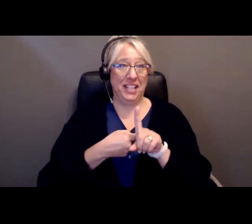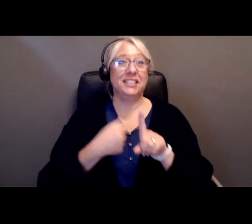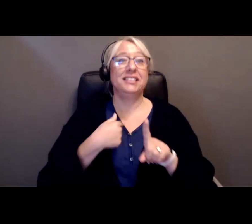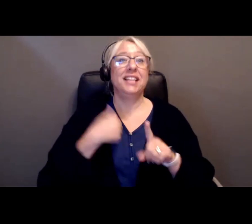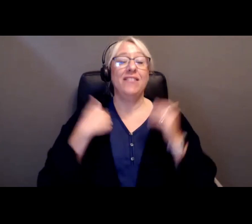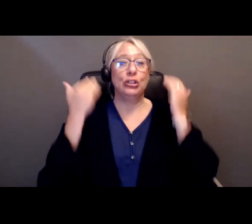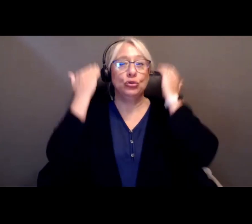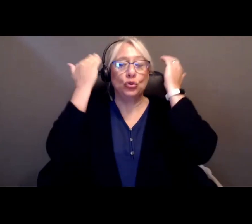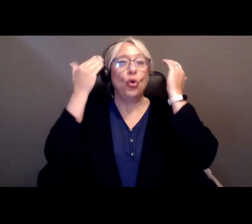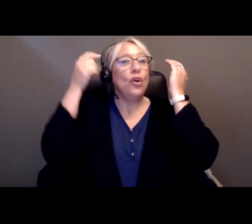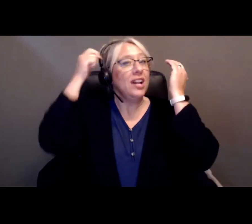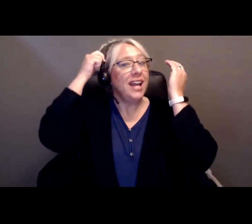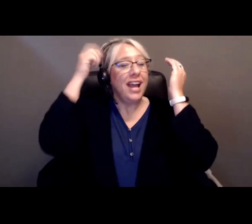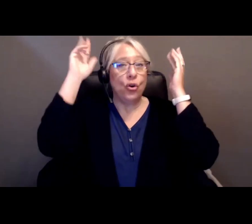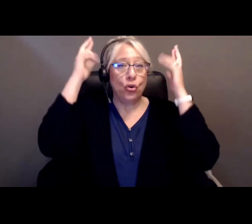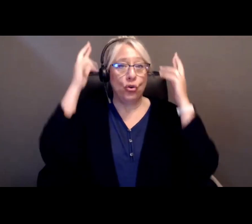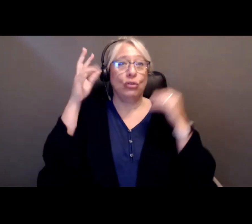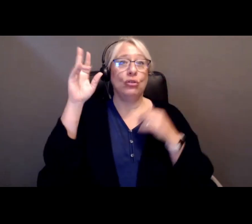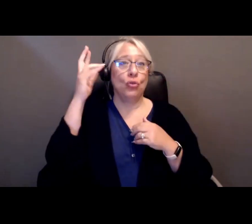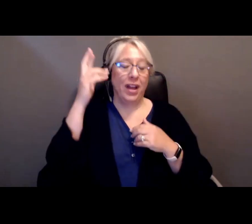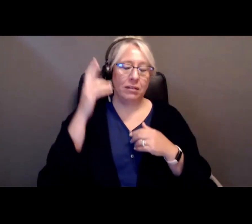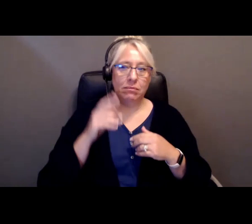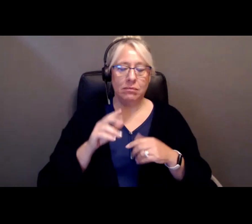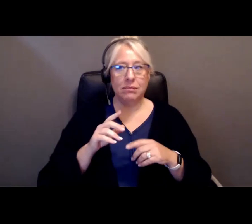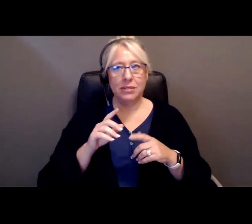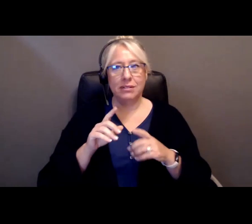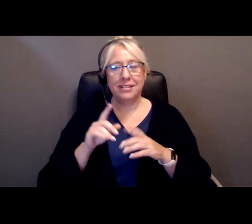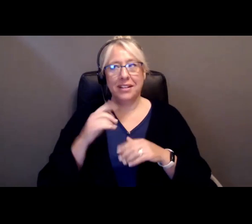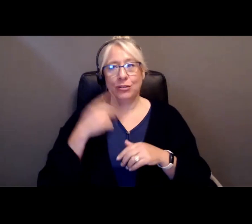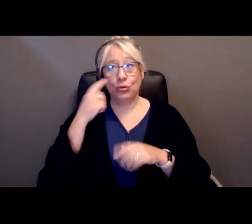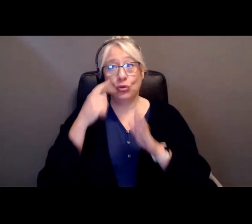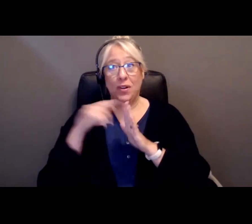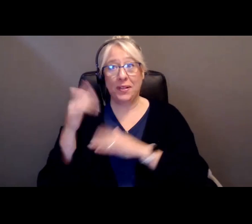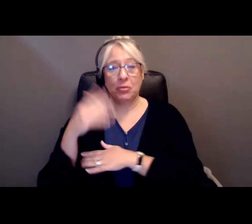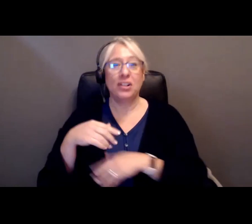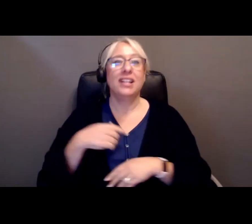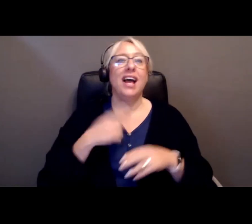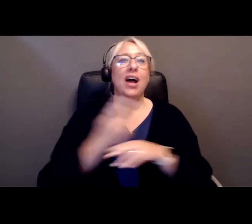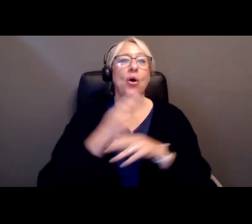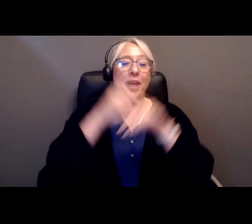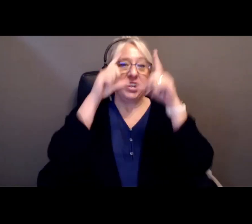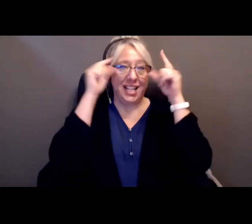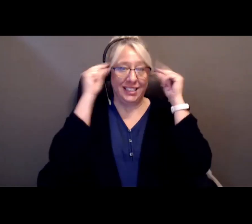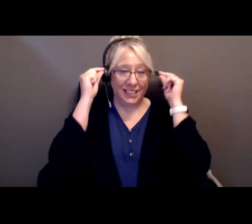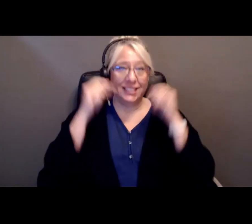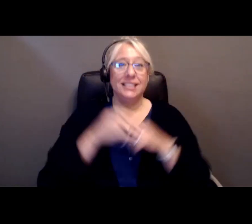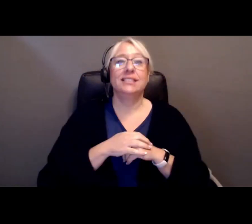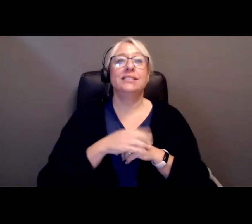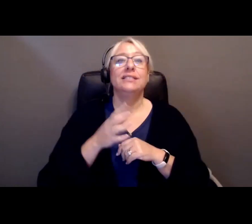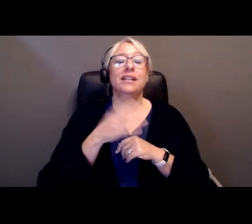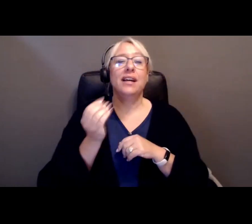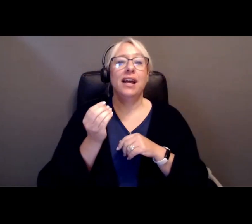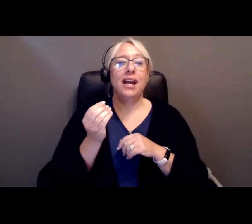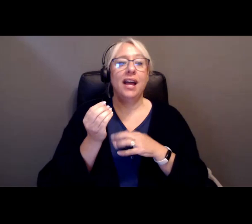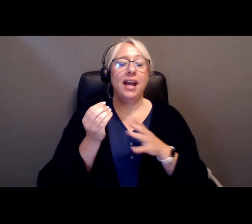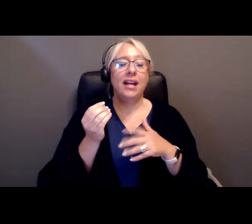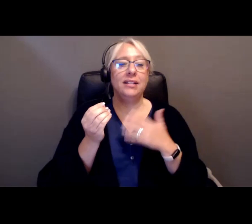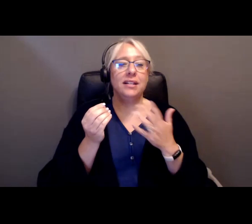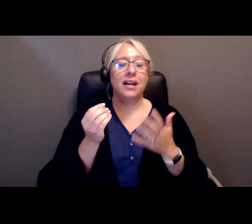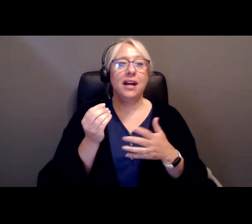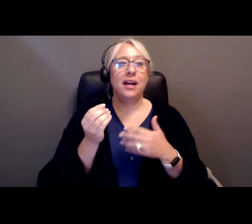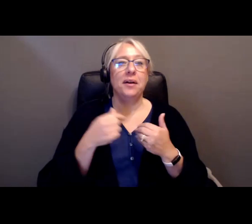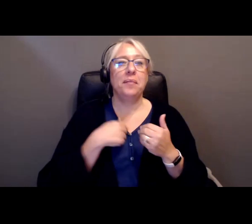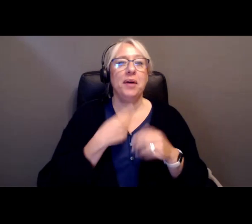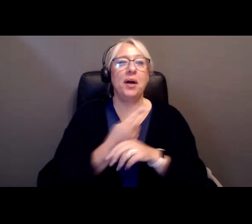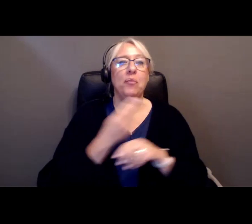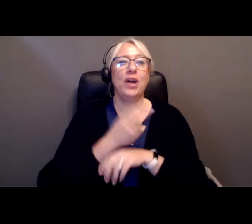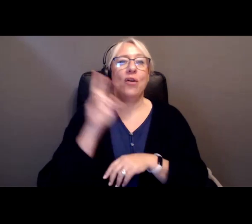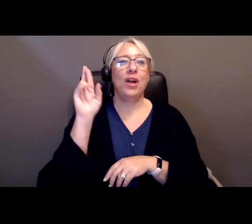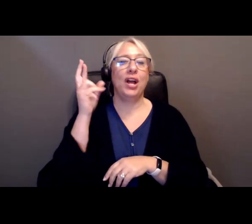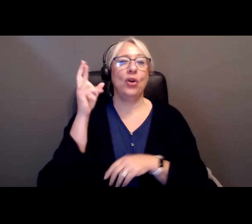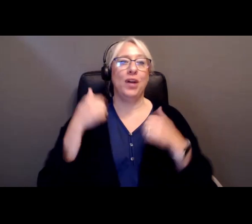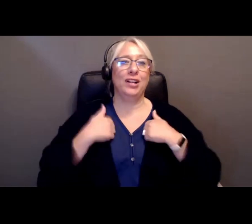of this morning. I wear glasses. And I'm wearing a gray sweater. And I'm in a room that looks